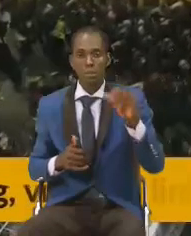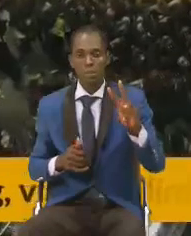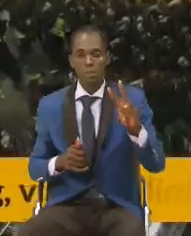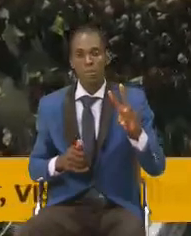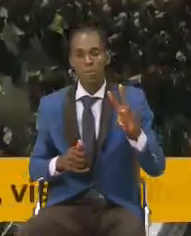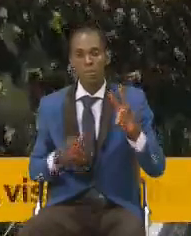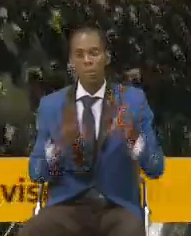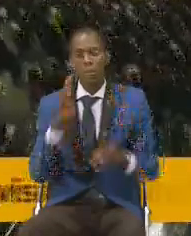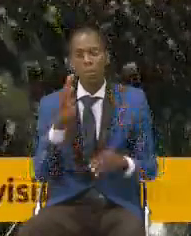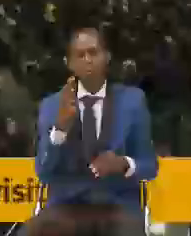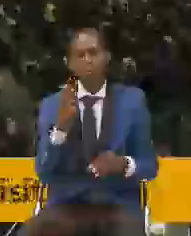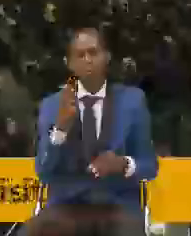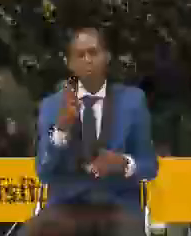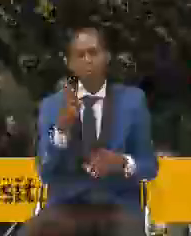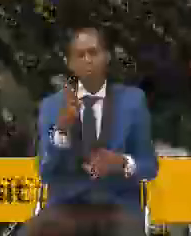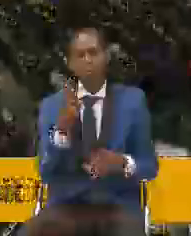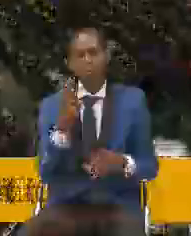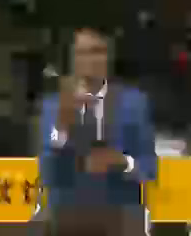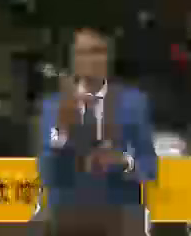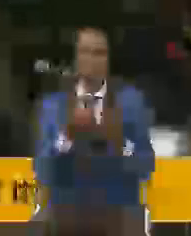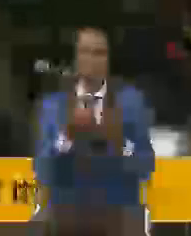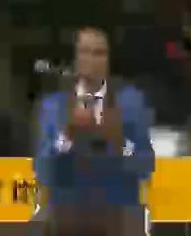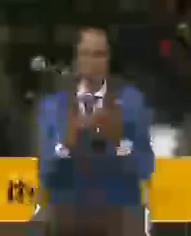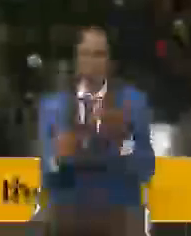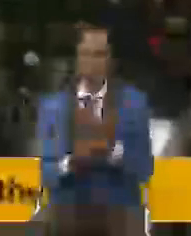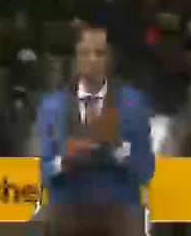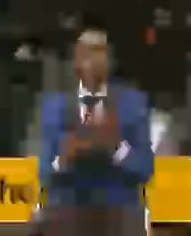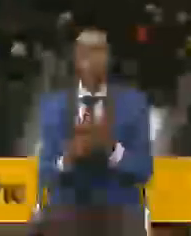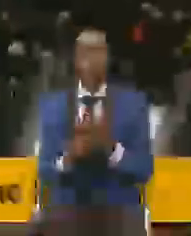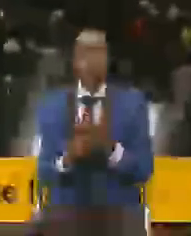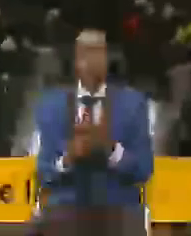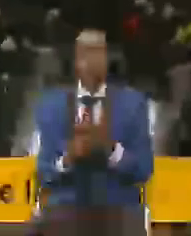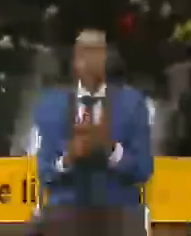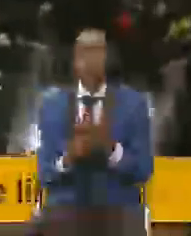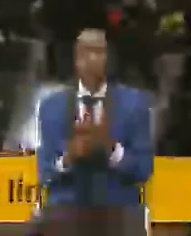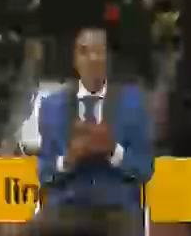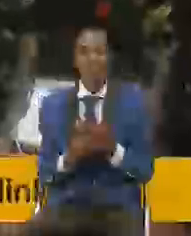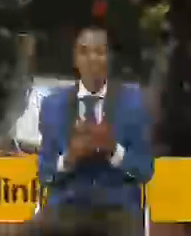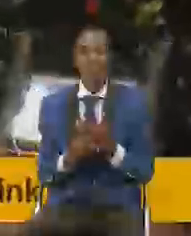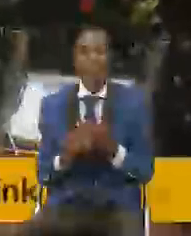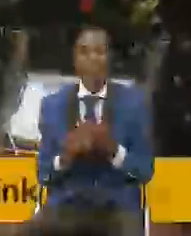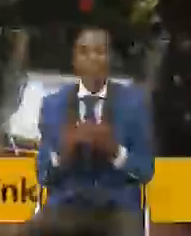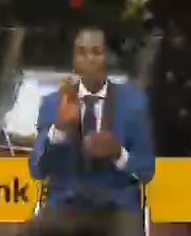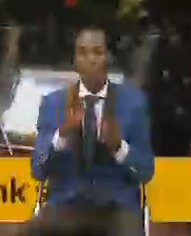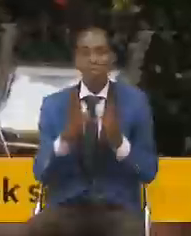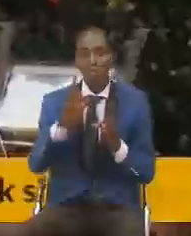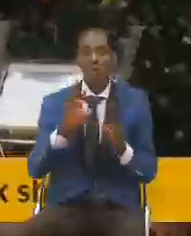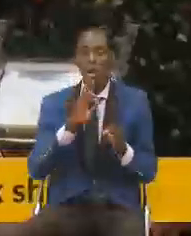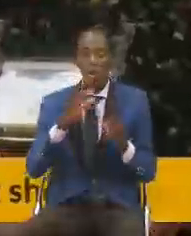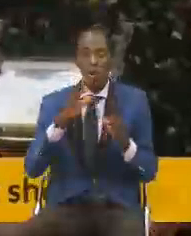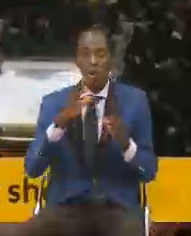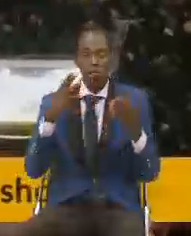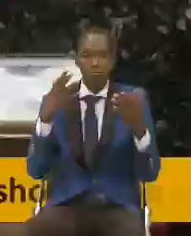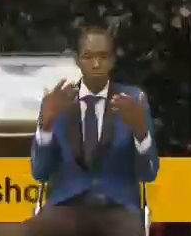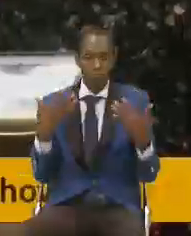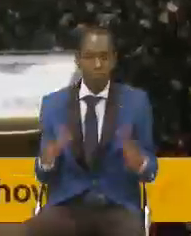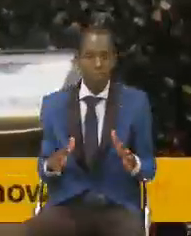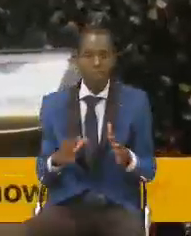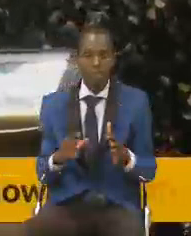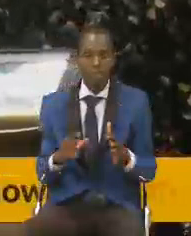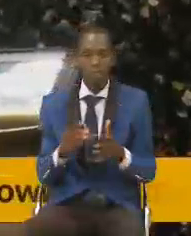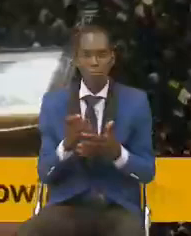2021 please come sell us hasting up submit his sleep to the supervisor